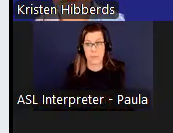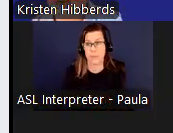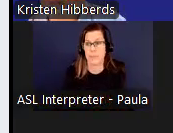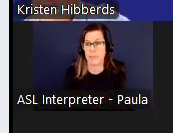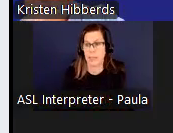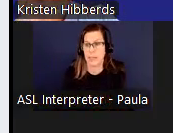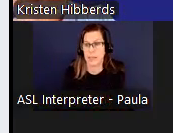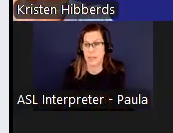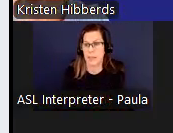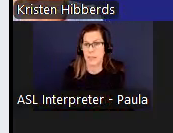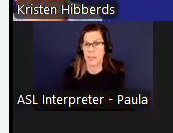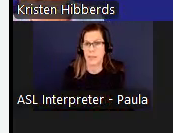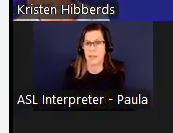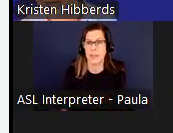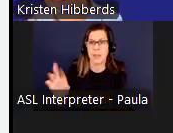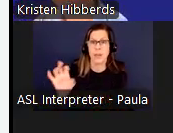Yeah, Fred, that is correct.